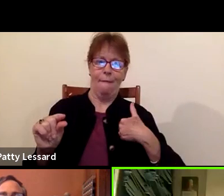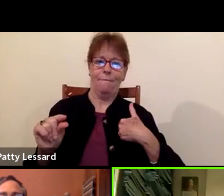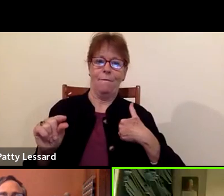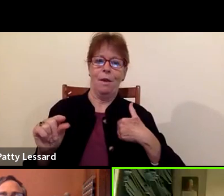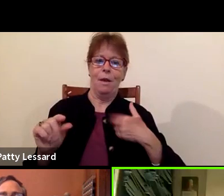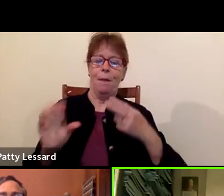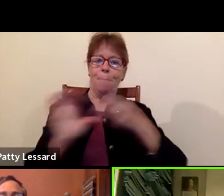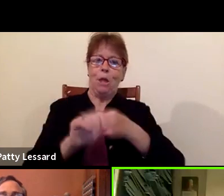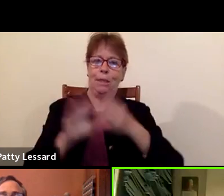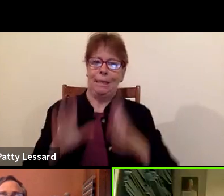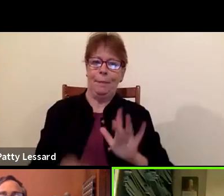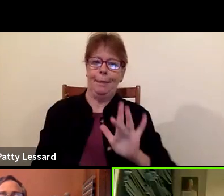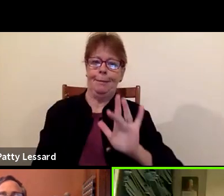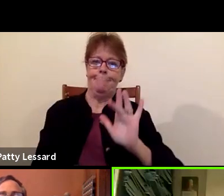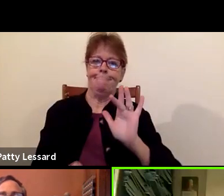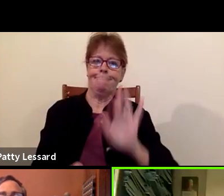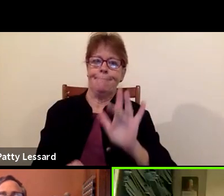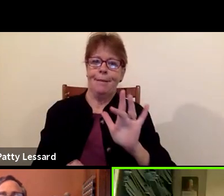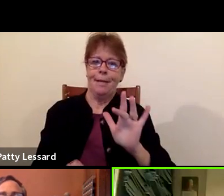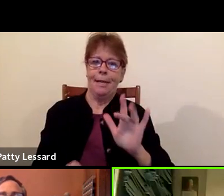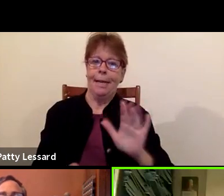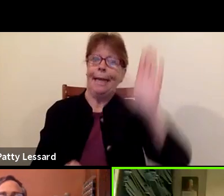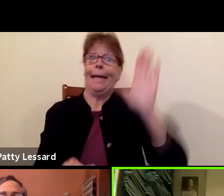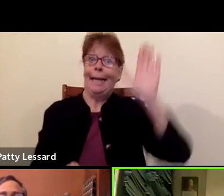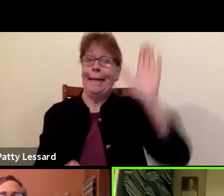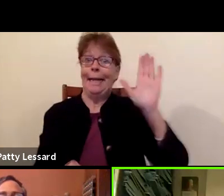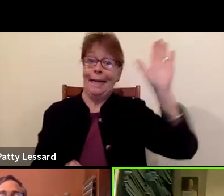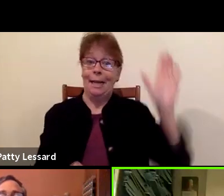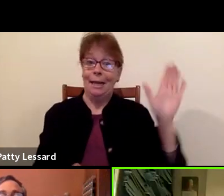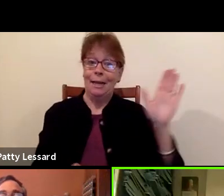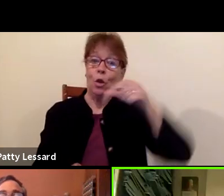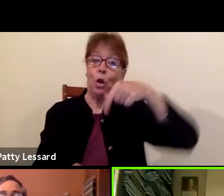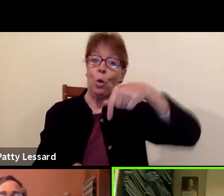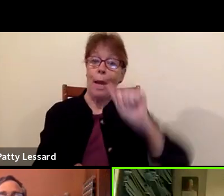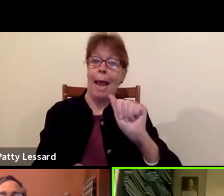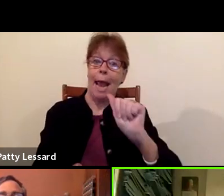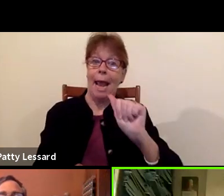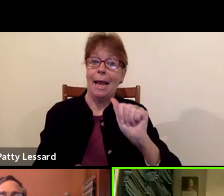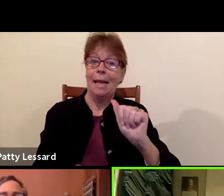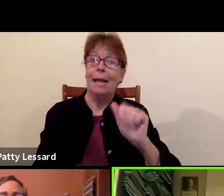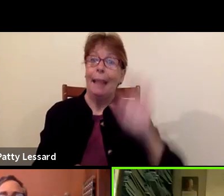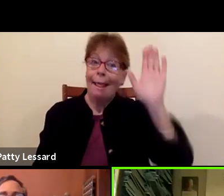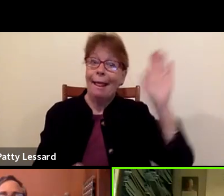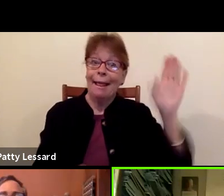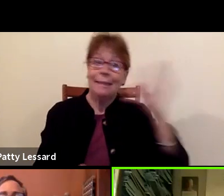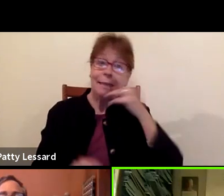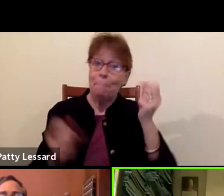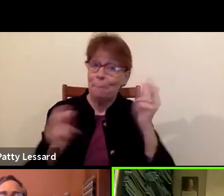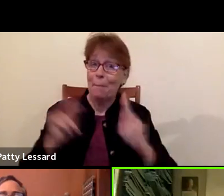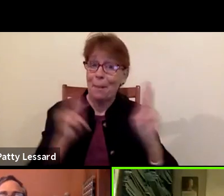are new to the BayCHI meetings and you can indicate by raising your hands. And -- ≫ Nancy: Virtual hand. ≫ Ted: Yeah, virtual hands.